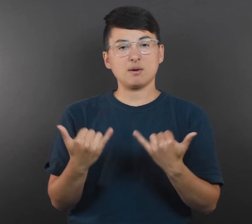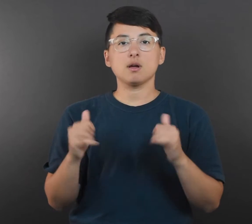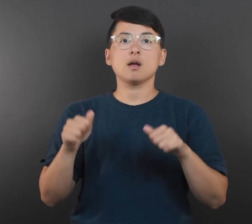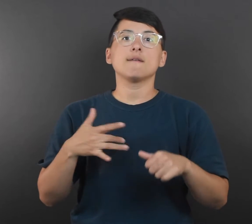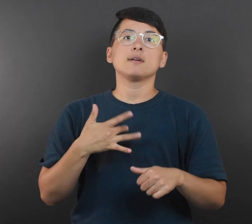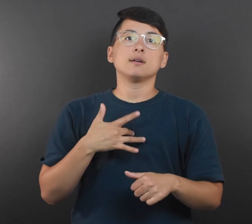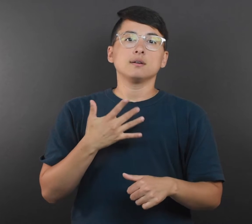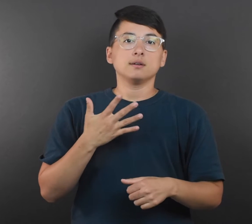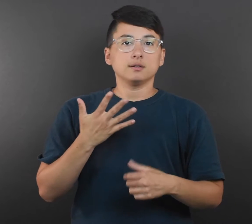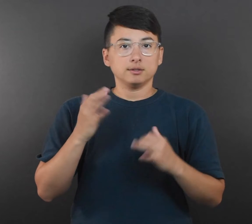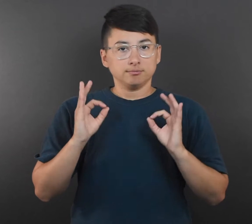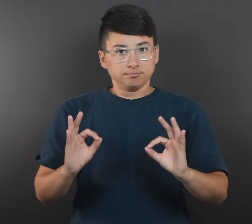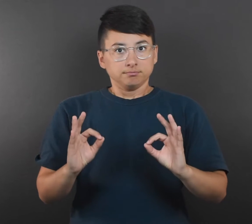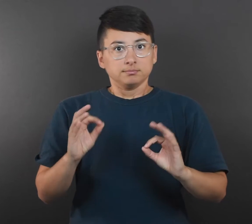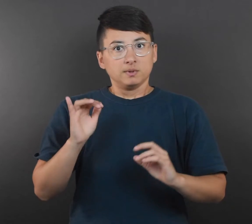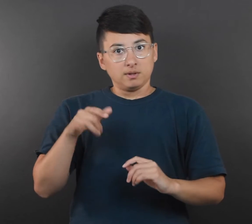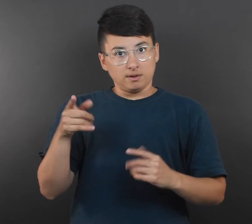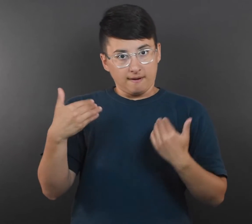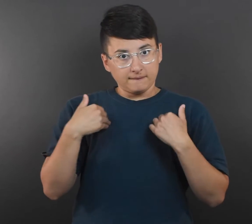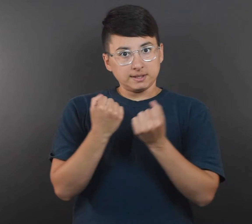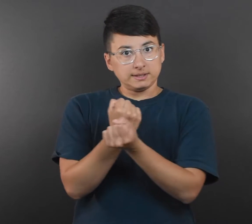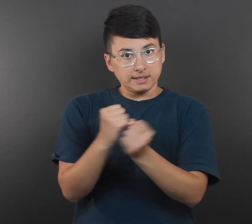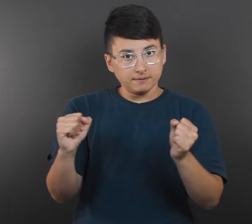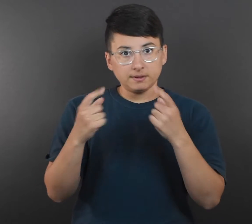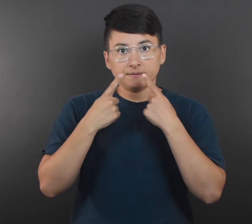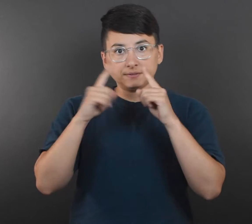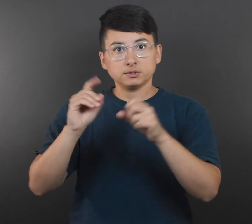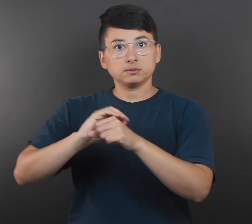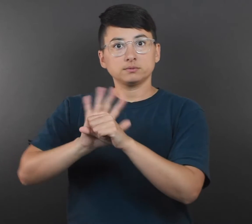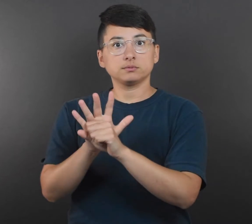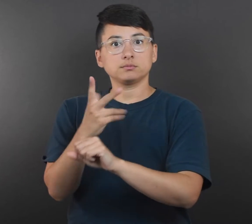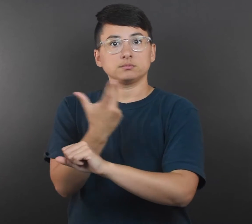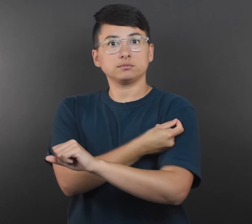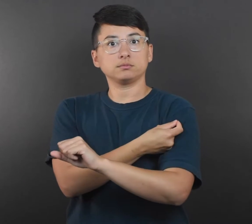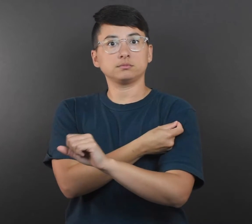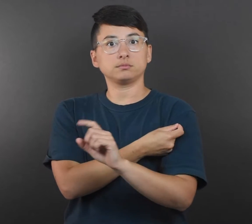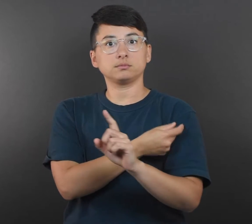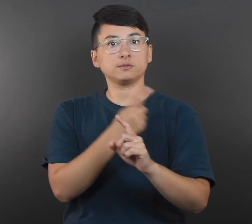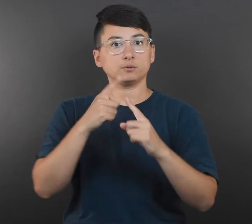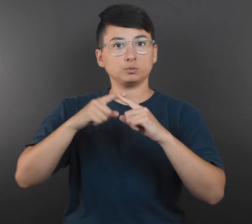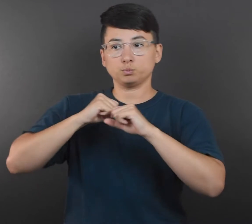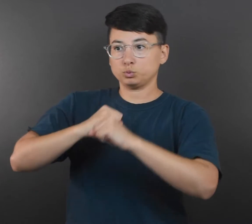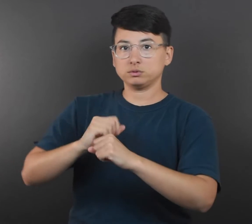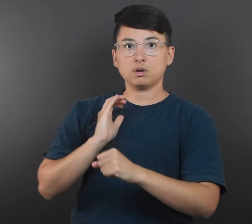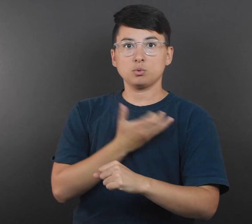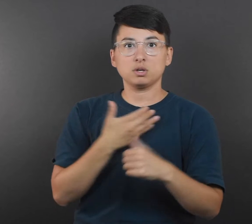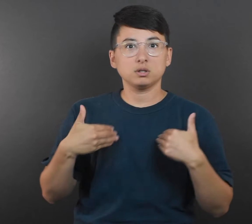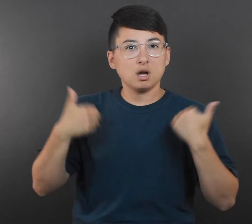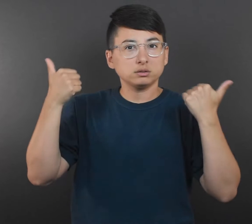of general pediatrics at Children’s Minnesota. “The data is remarkably clear that vaccination